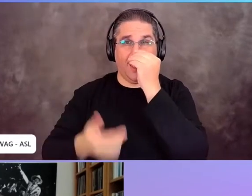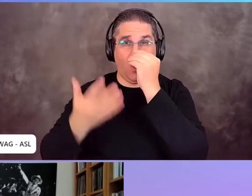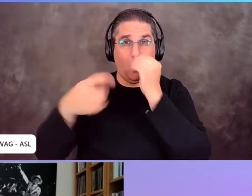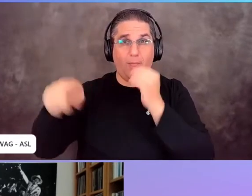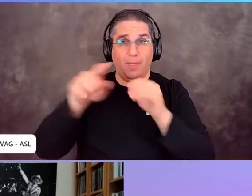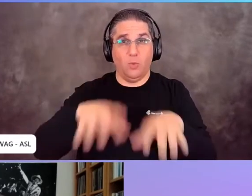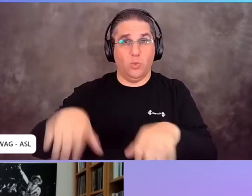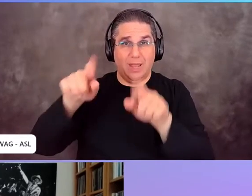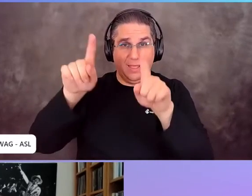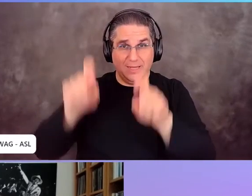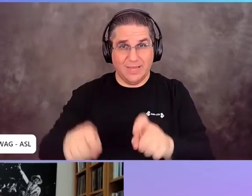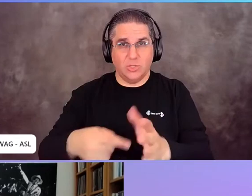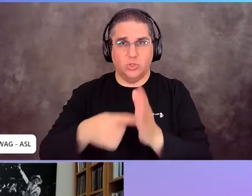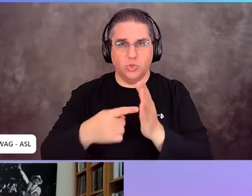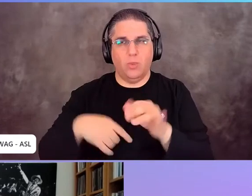conducting those tests. We could show that to a public